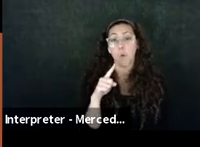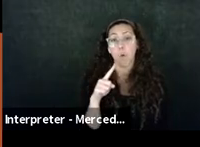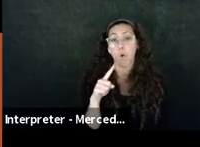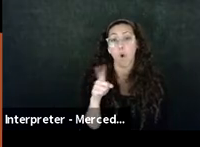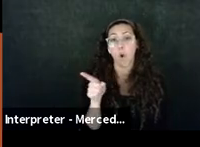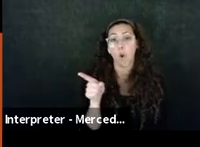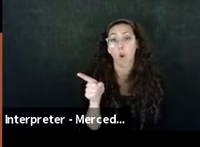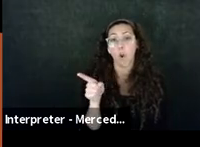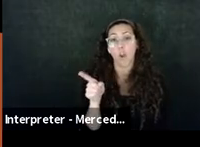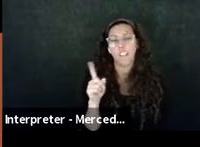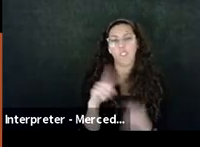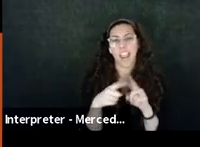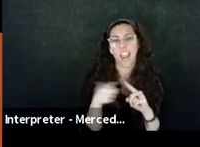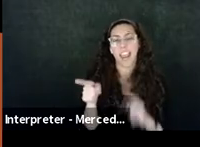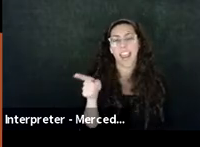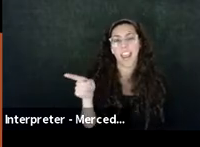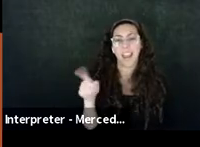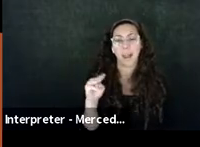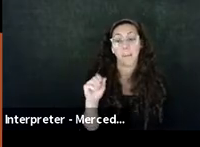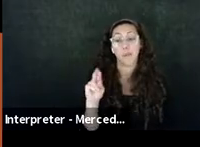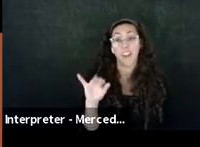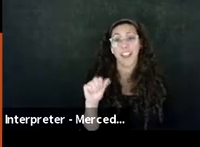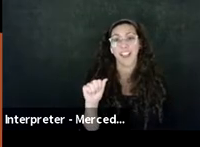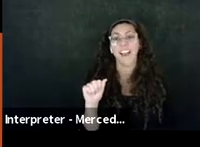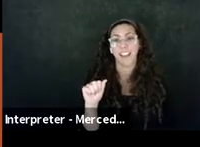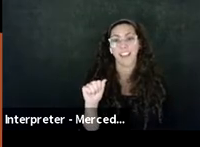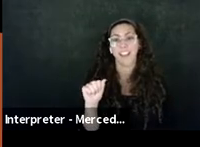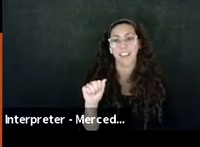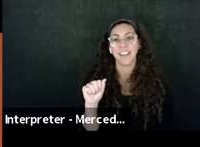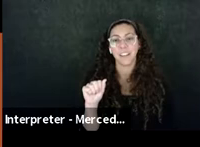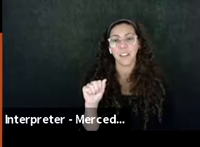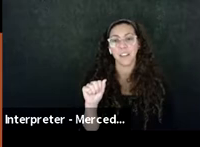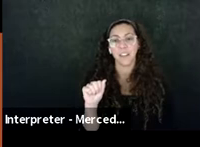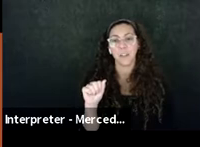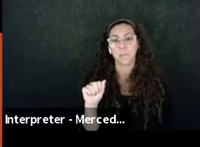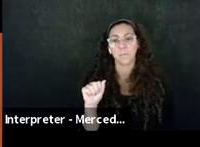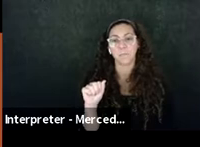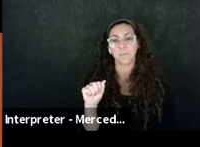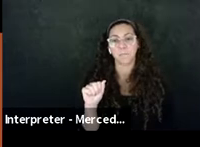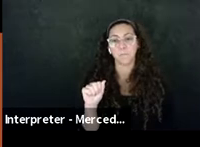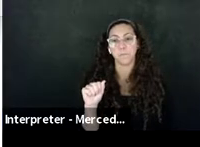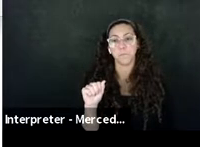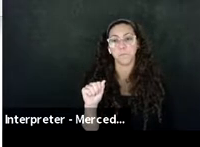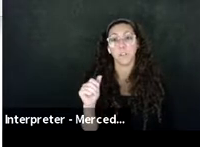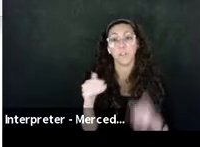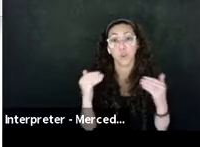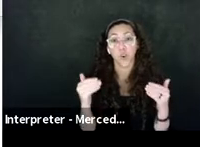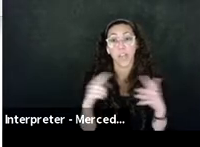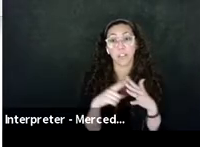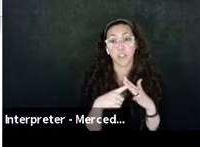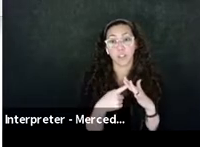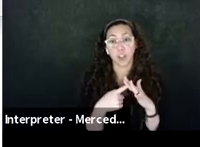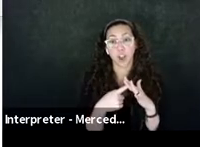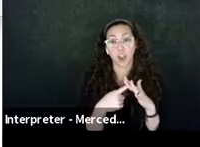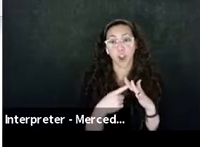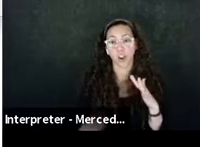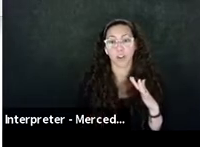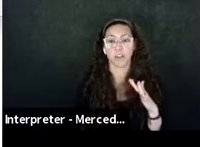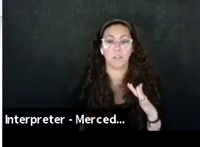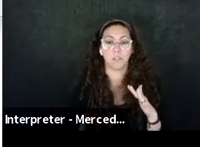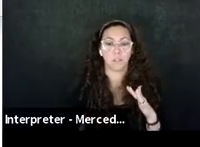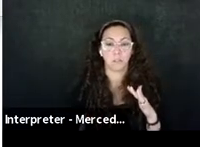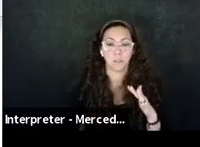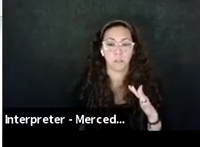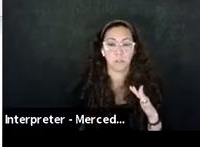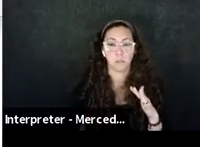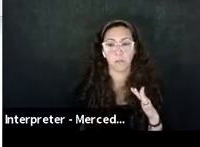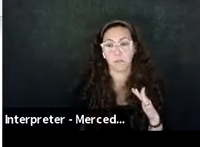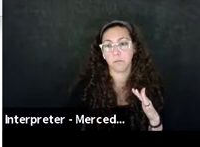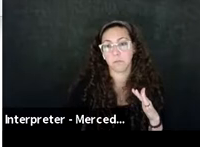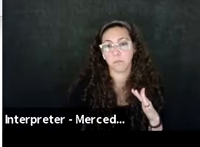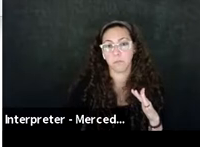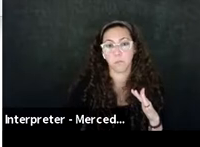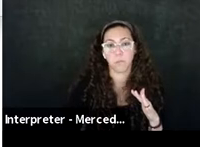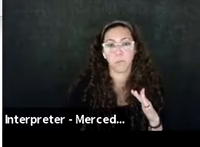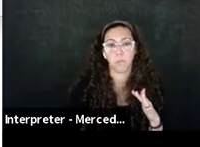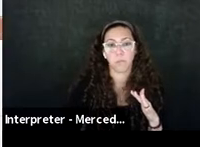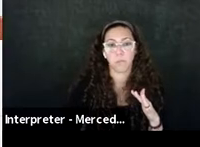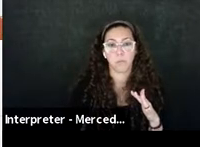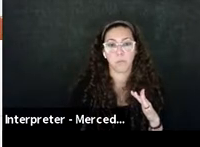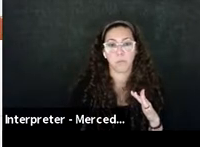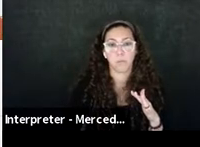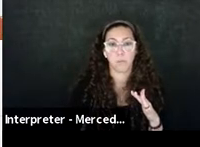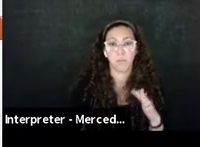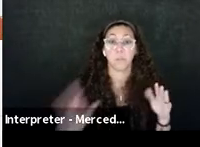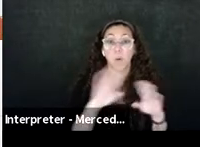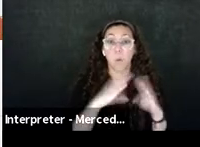Natalie Chavez: For our friend Maria So Maria, if you want to go ahead and start with me. Just get out of that. Okay, sorry we if you want to go ahead and start just kind of introducing yourself. I'm an open your presentation right now you're ready to go.